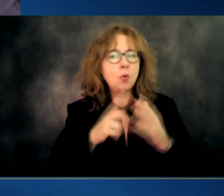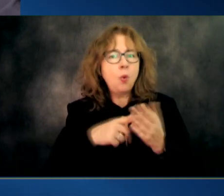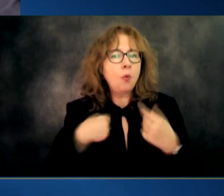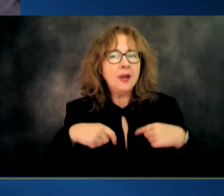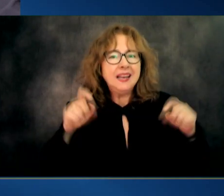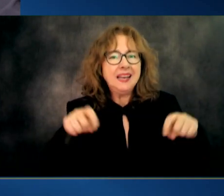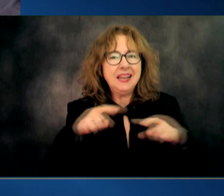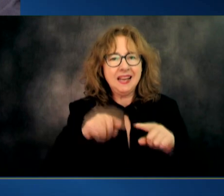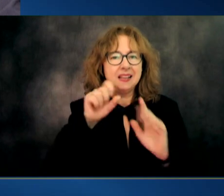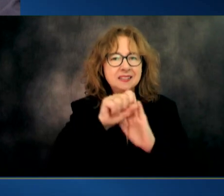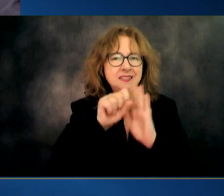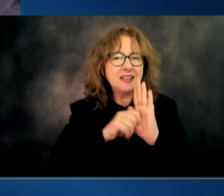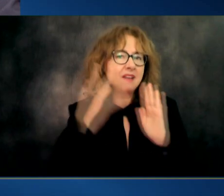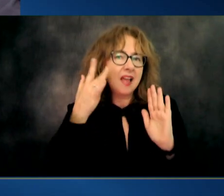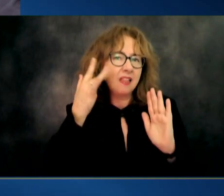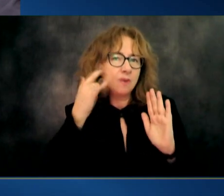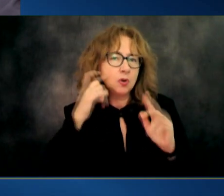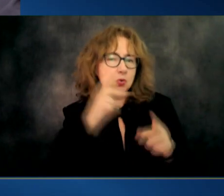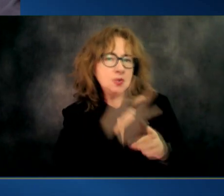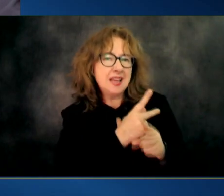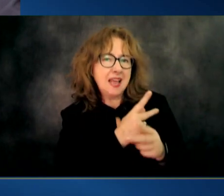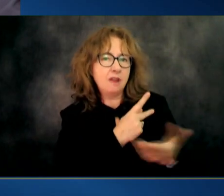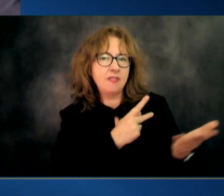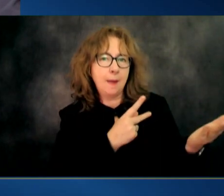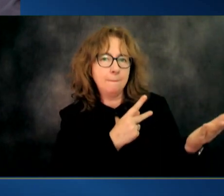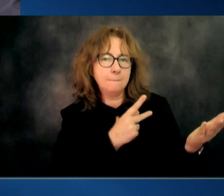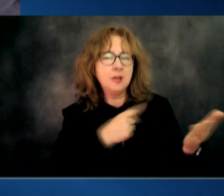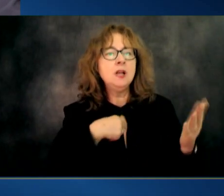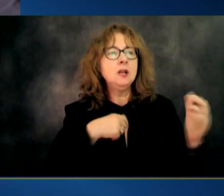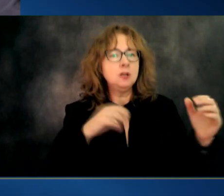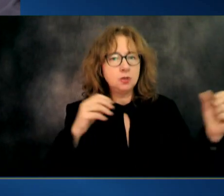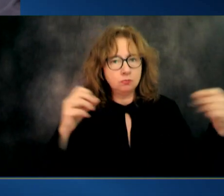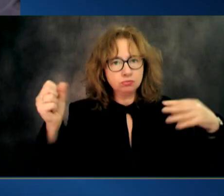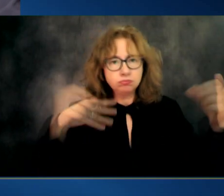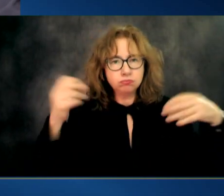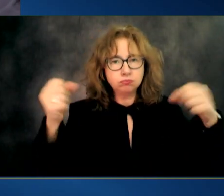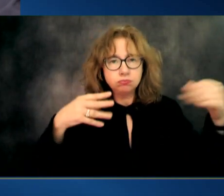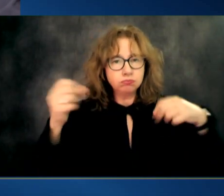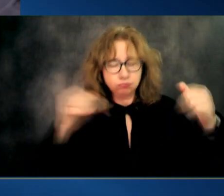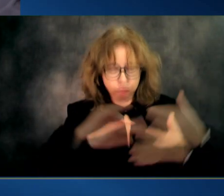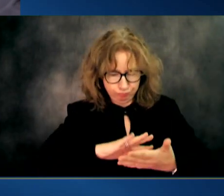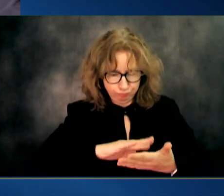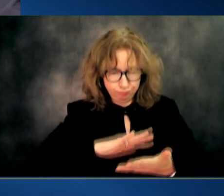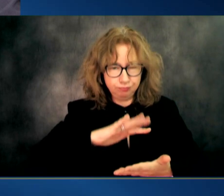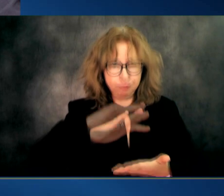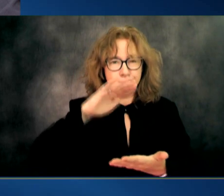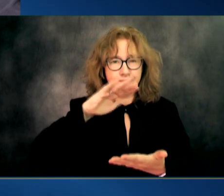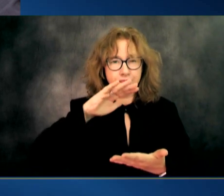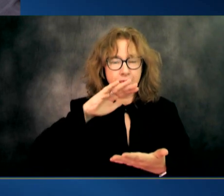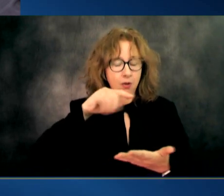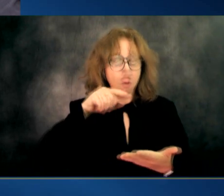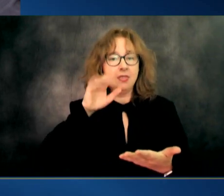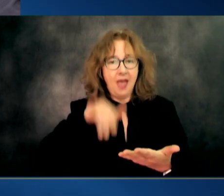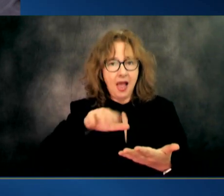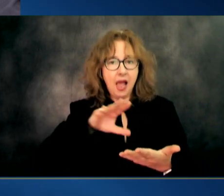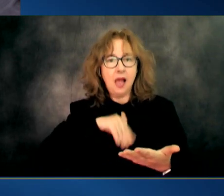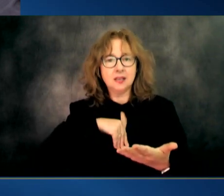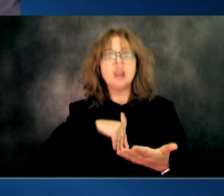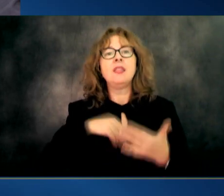to take care of them. We took that state action plan and put that into motion when we got them $15